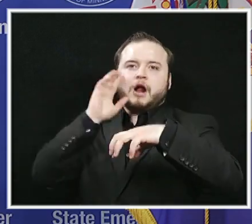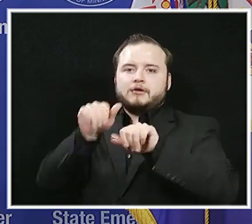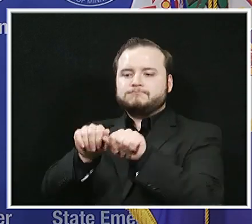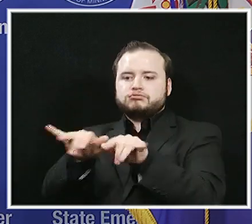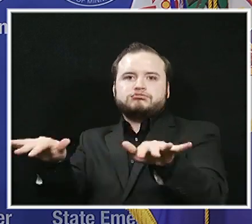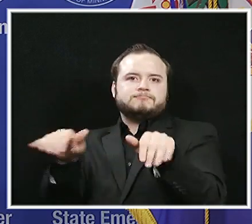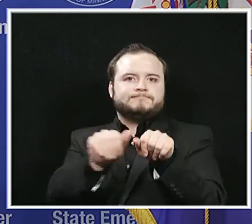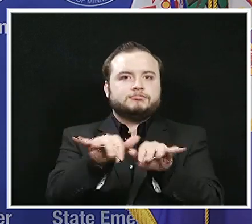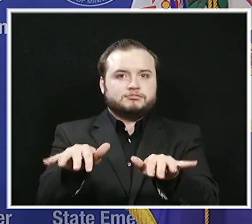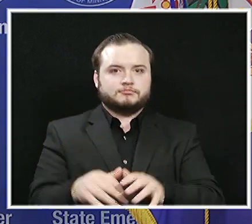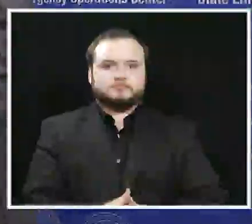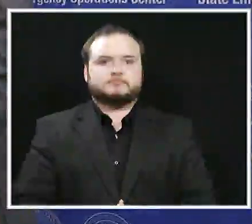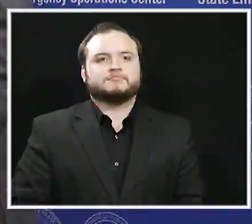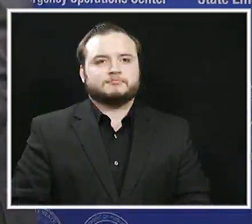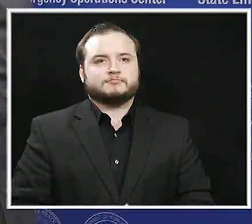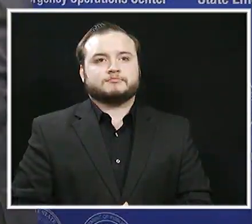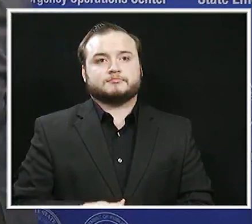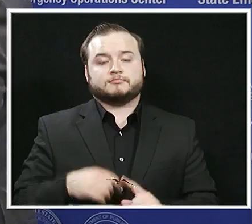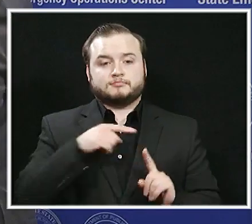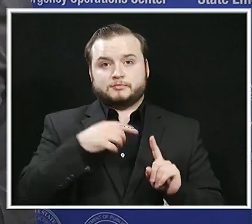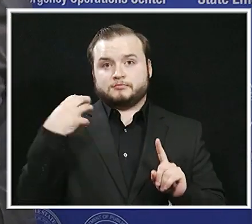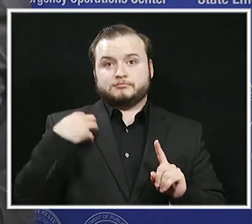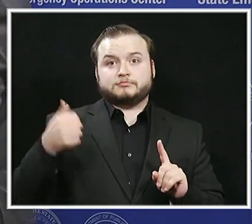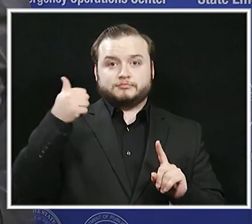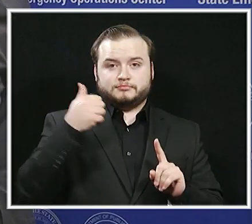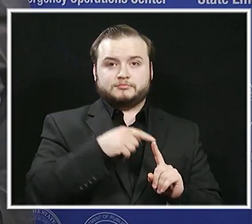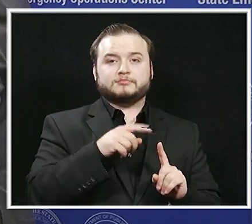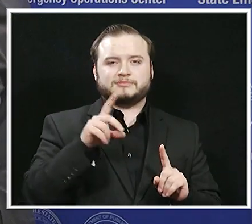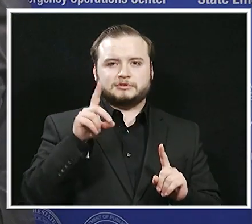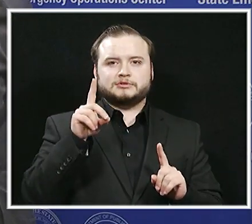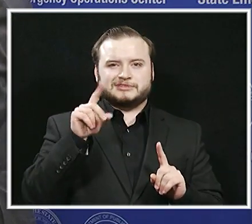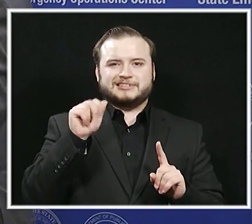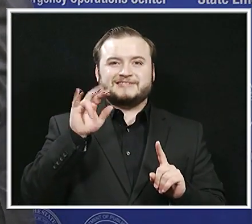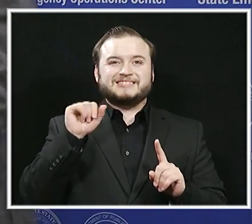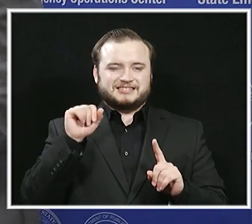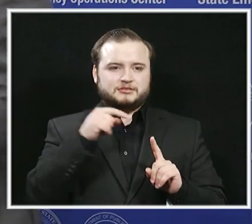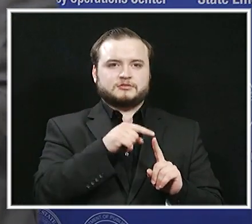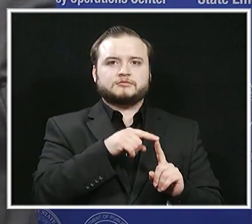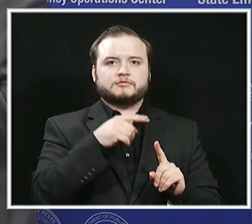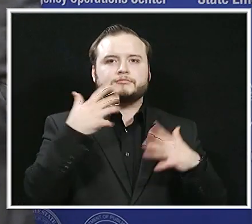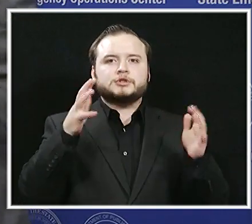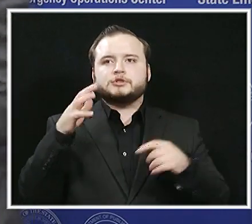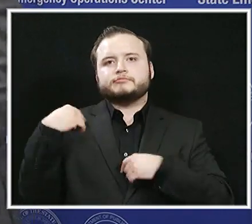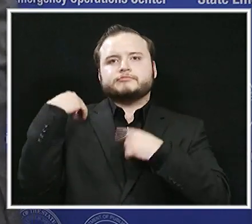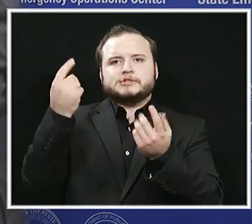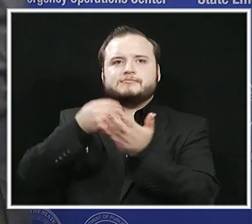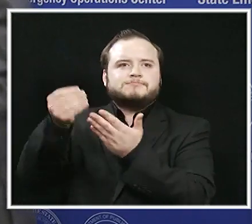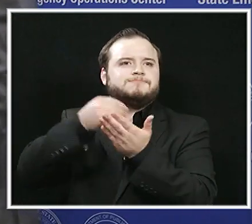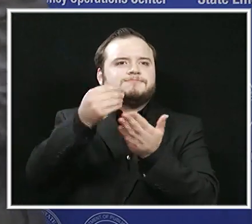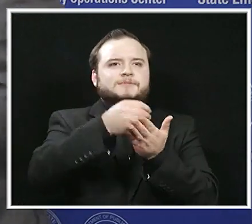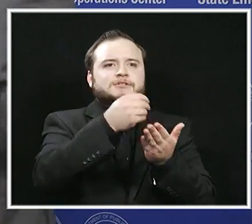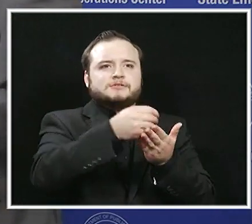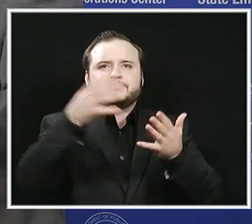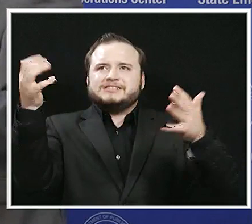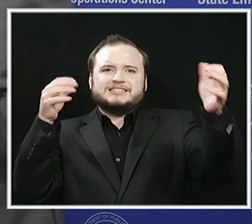population density makes the most sense. We could prove we could do it, it's there, that adds to our capacity. Commissioner Roberts-Davis and